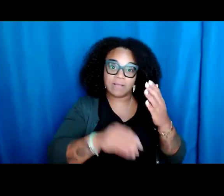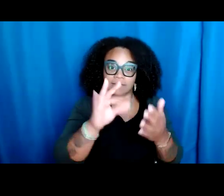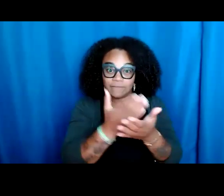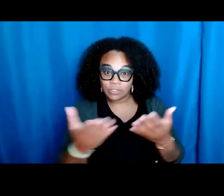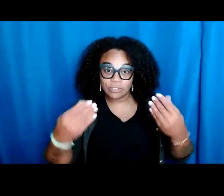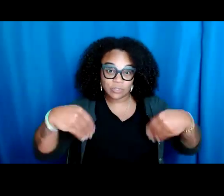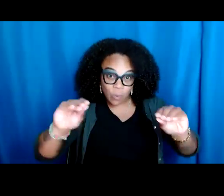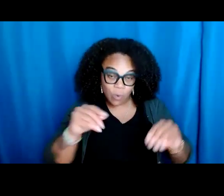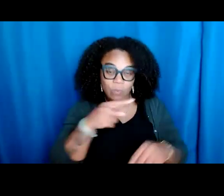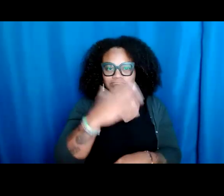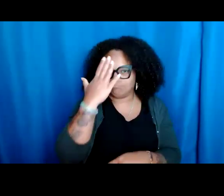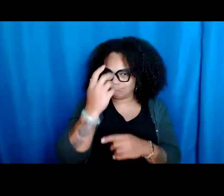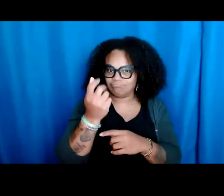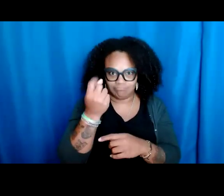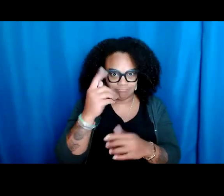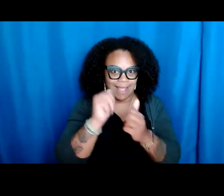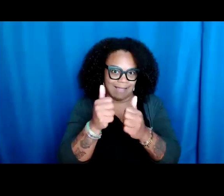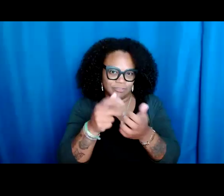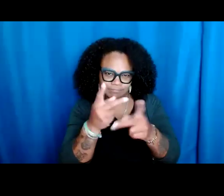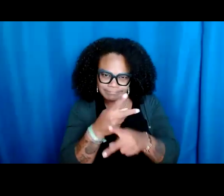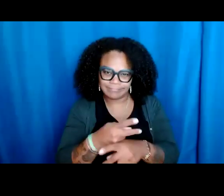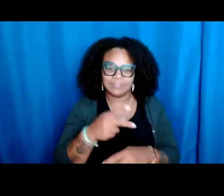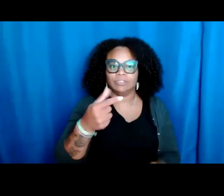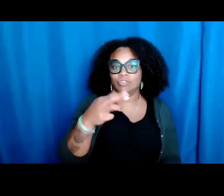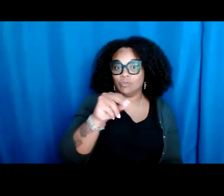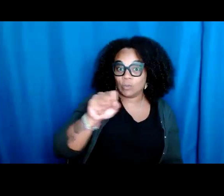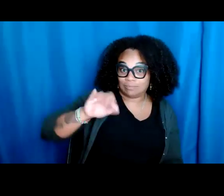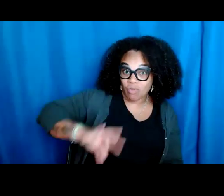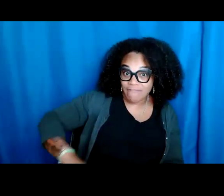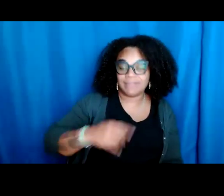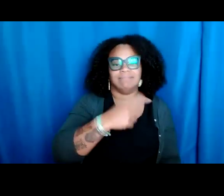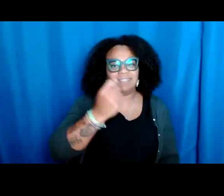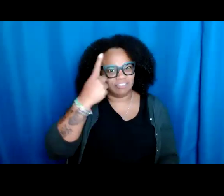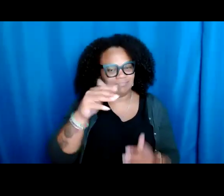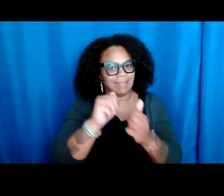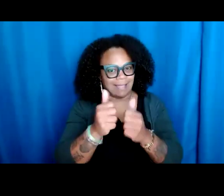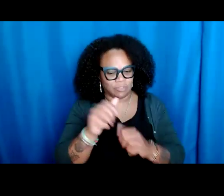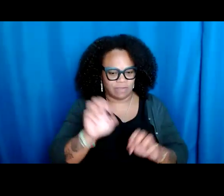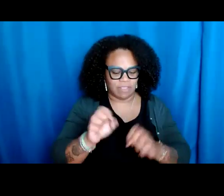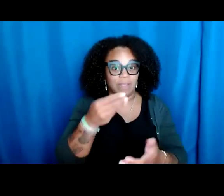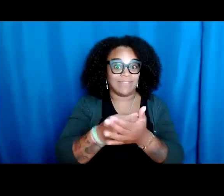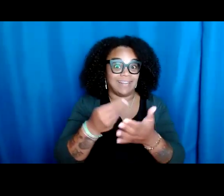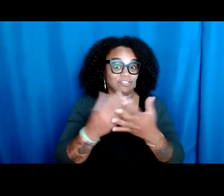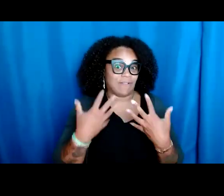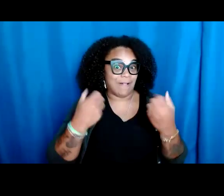and he understands the key formulas to evaluate his financial health. That is important.